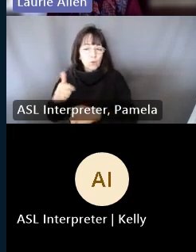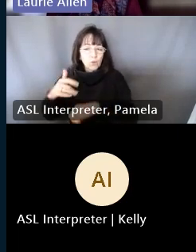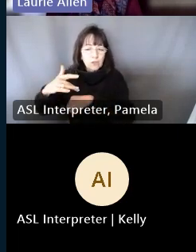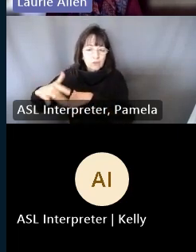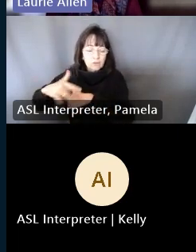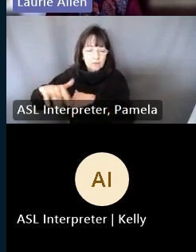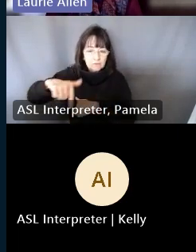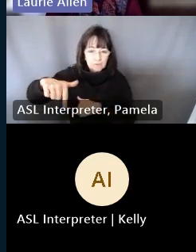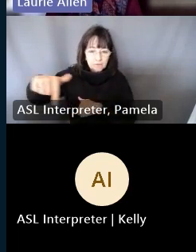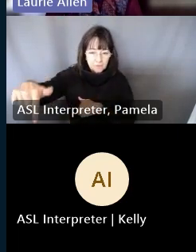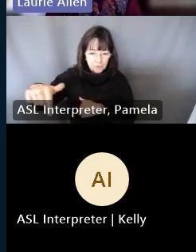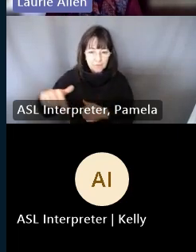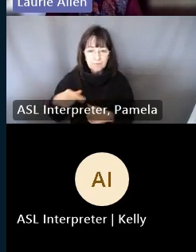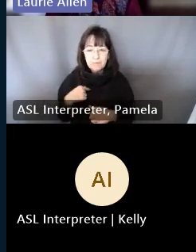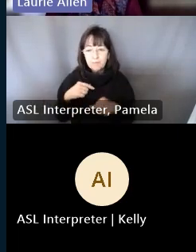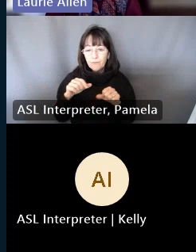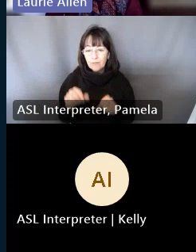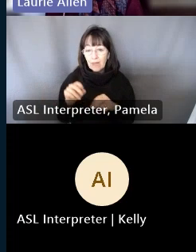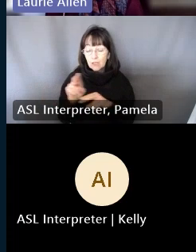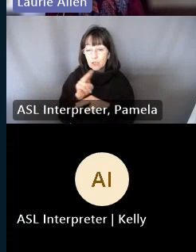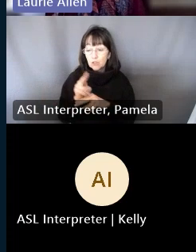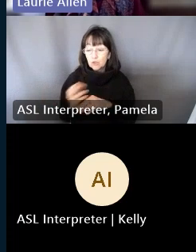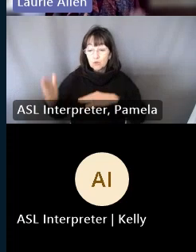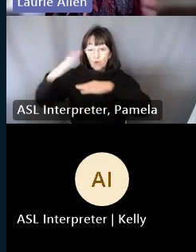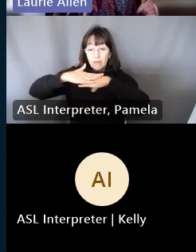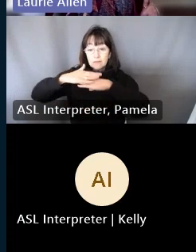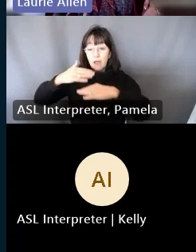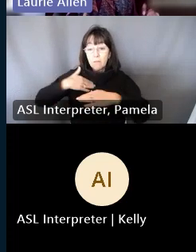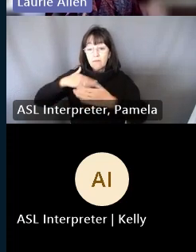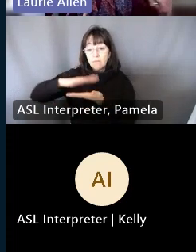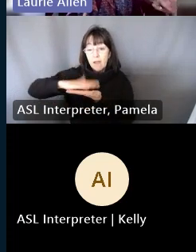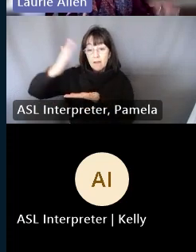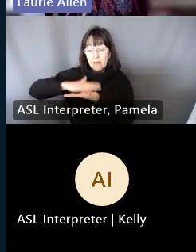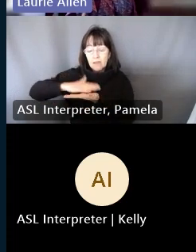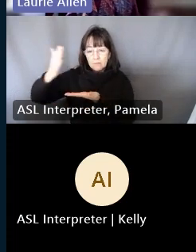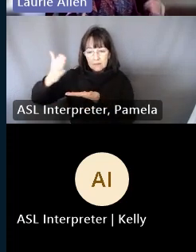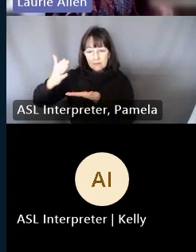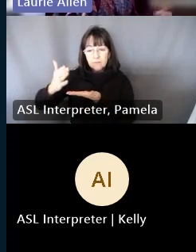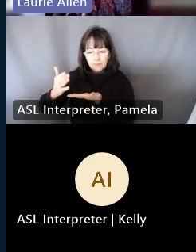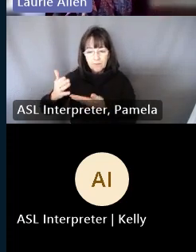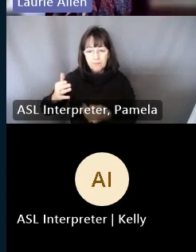I can stick it on the top of my laptop, and there's a thumb hole that I can get my thumb through to open my laptop,